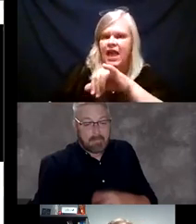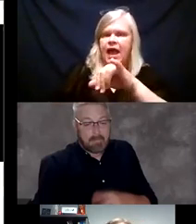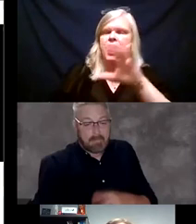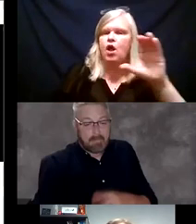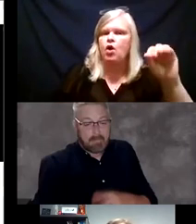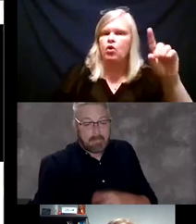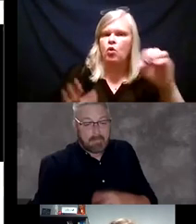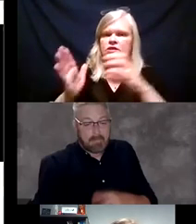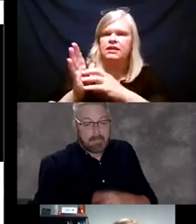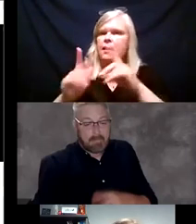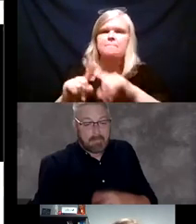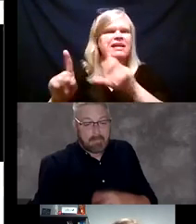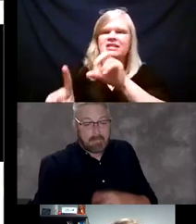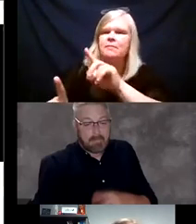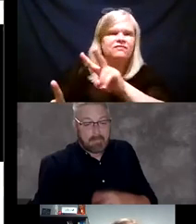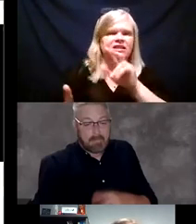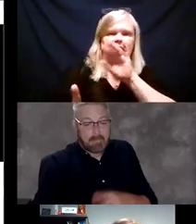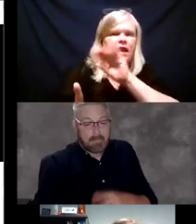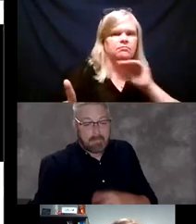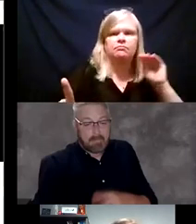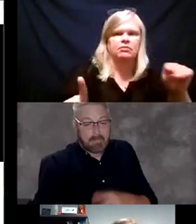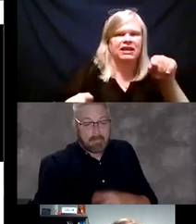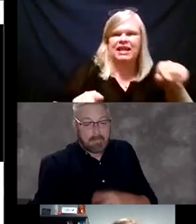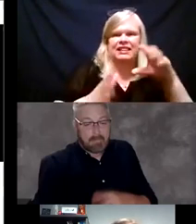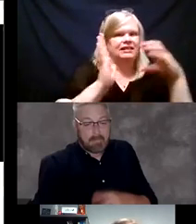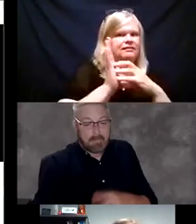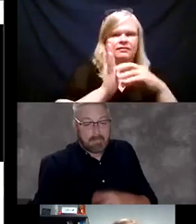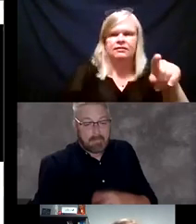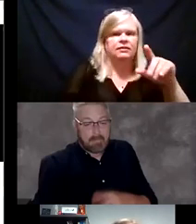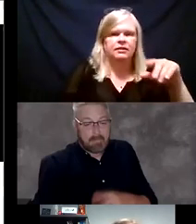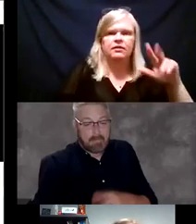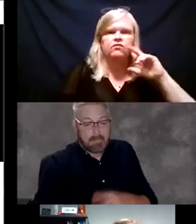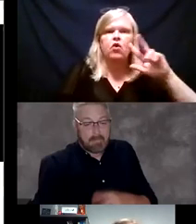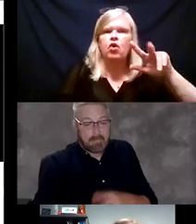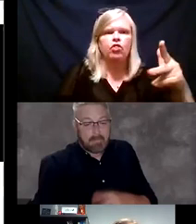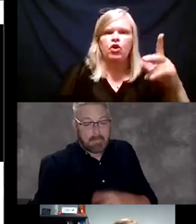IN THIS SECTION. PARTIES ARE NOT LIVING TOGETHER